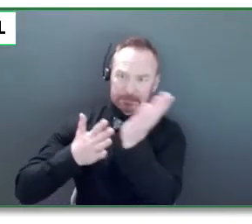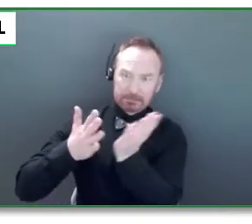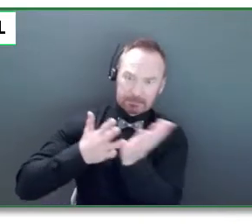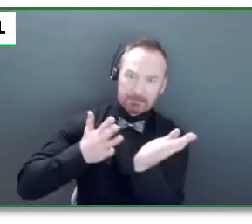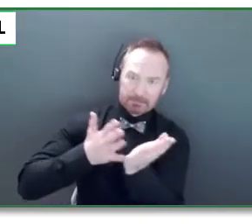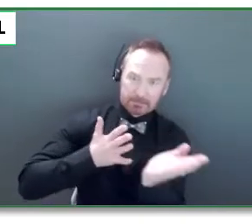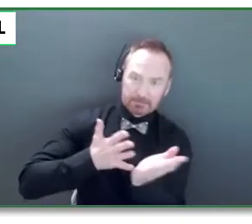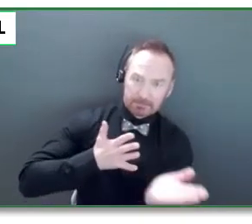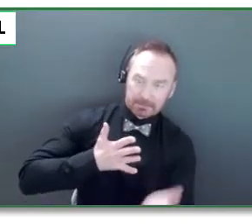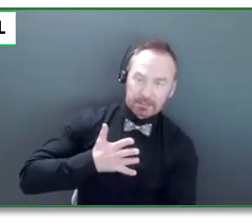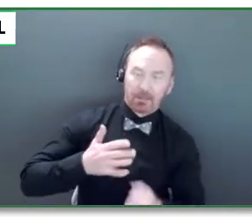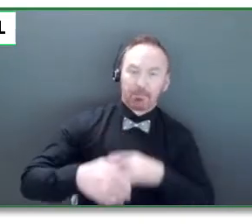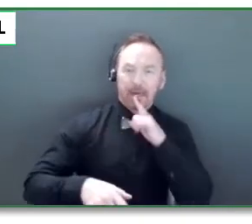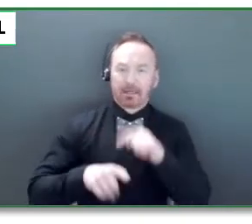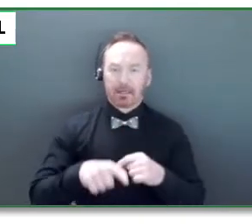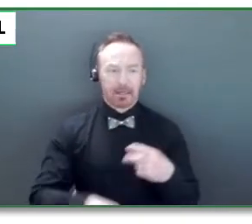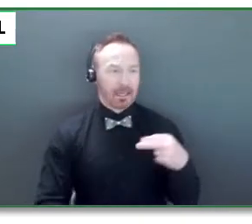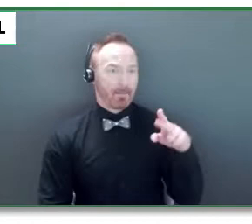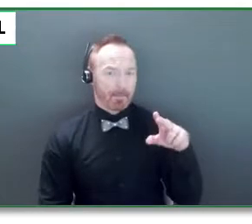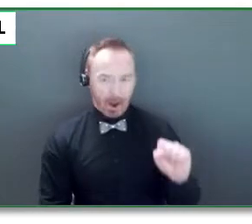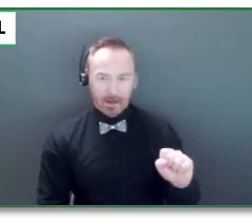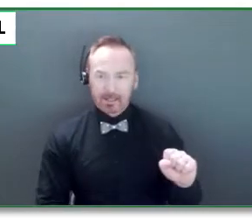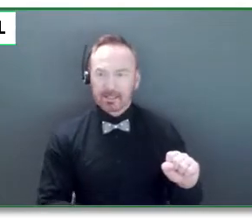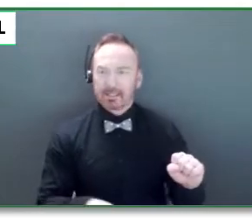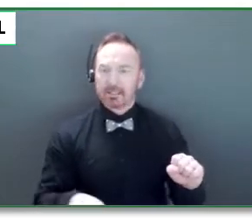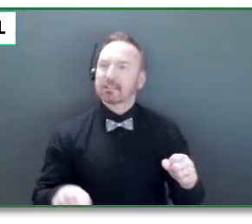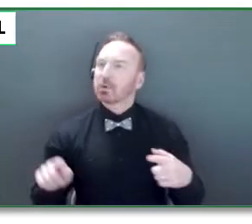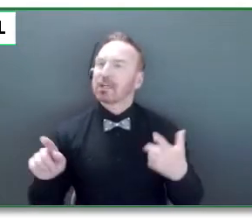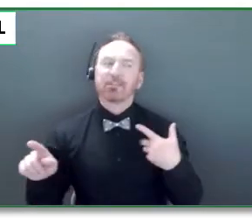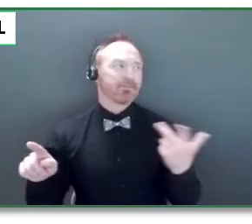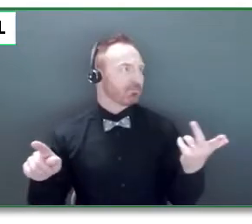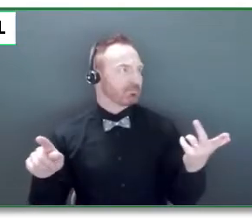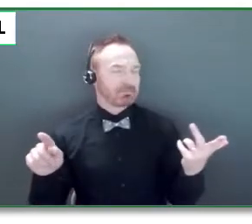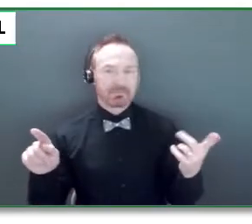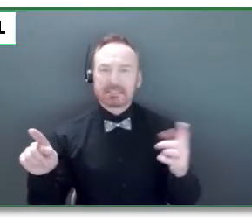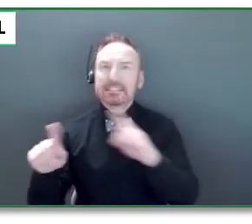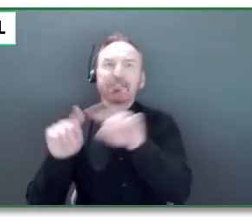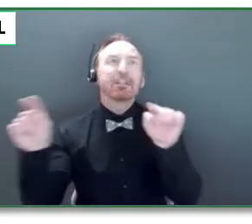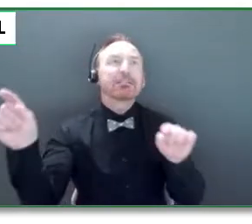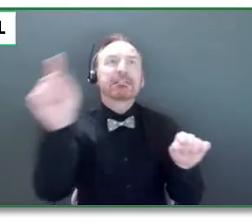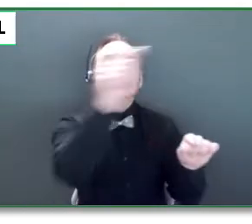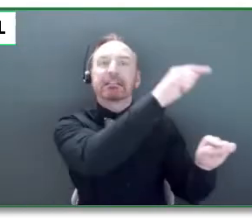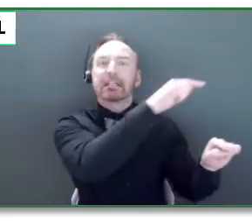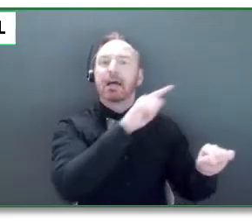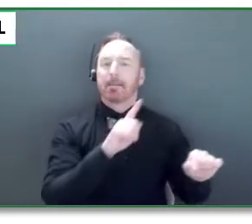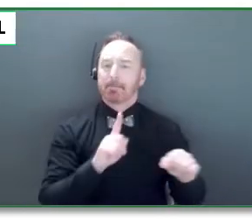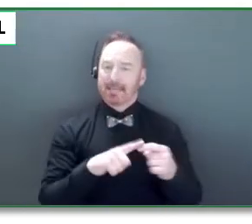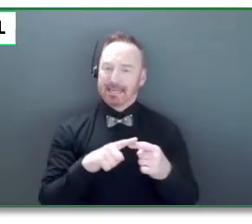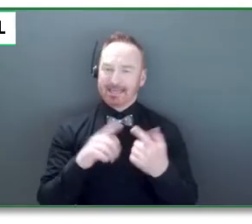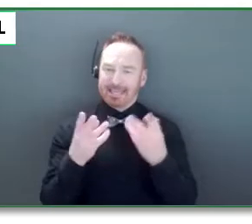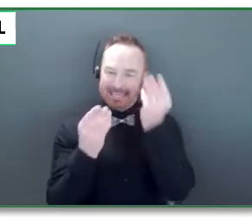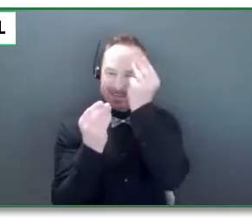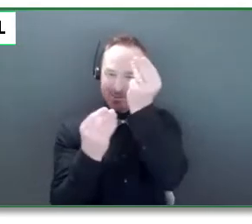you're not the same owner, it should always be presented the same way. Next.